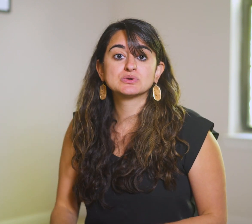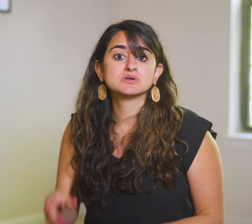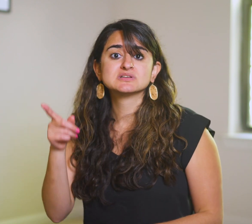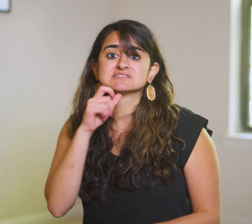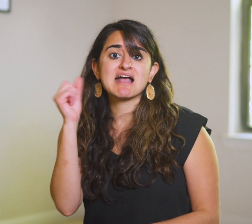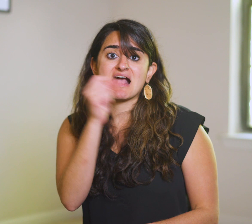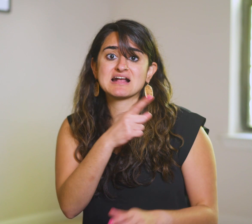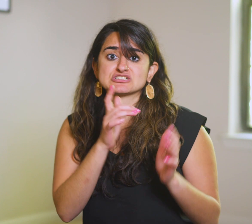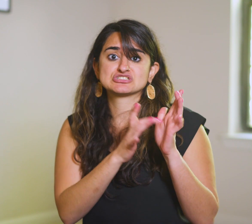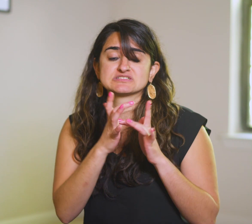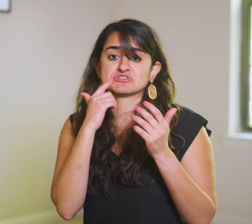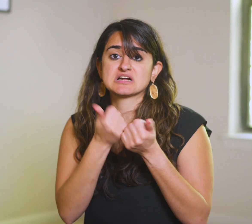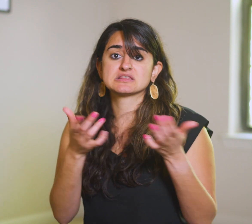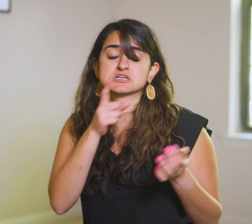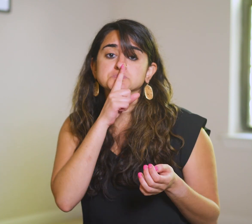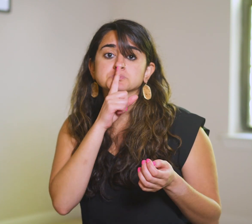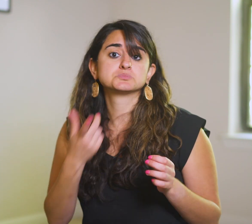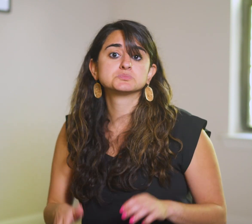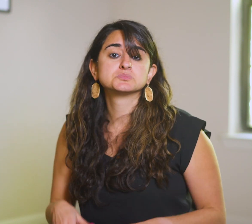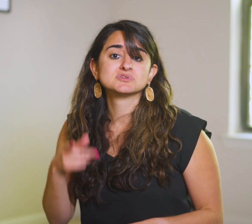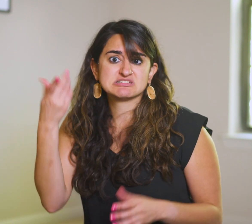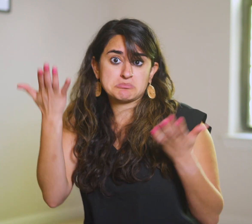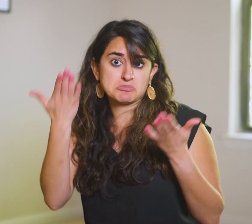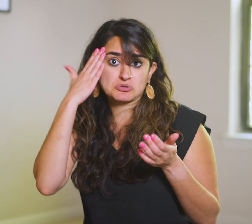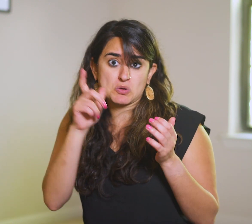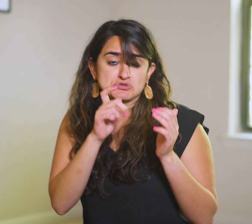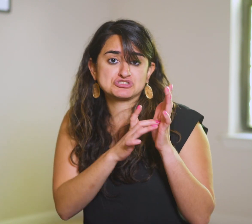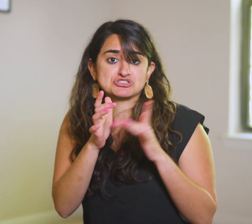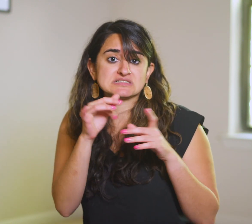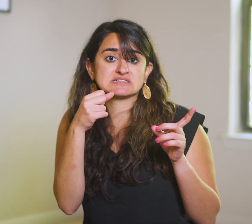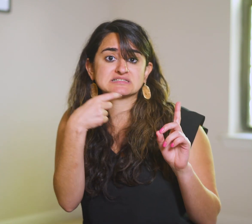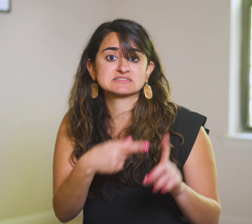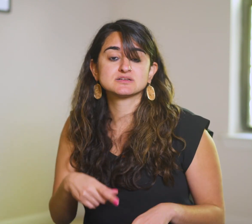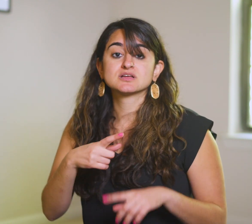She doesn’t ask Him for anything; she may not even know who He is,